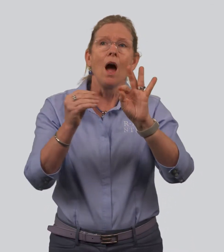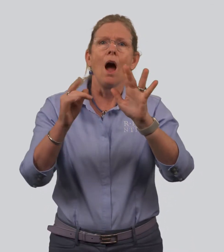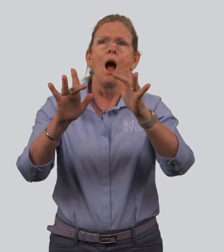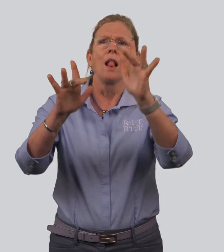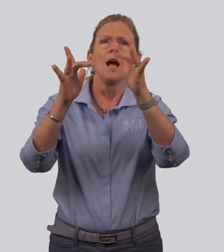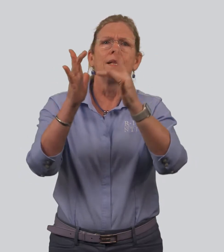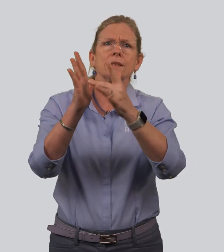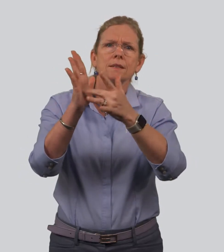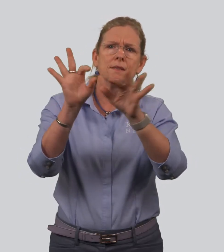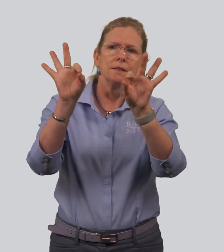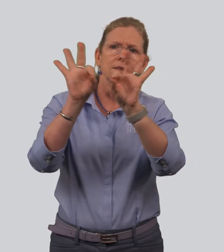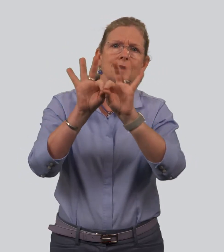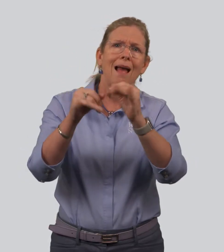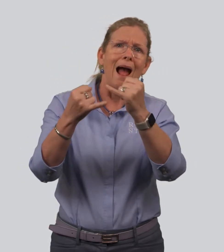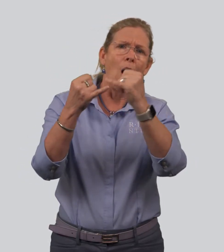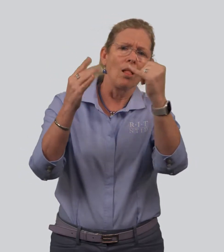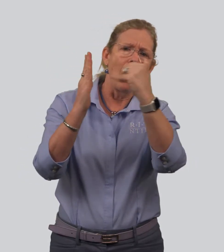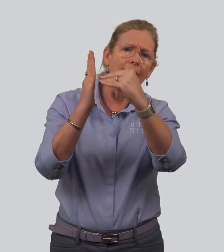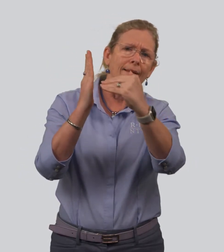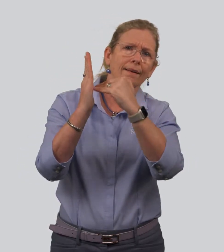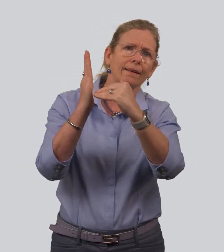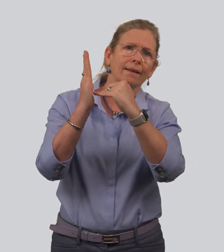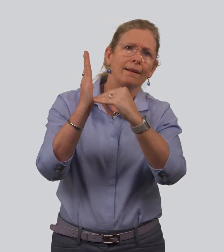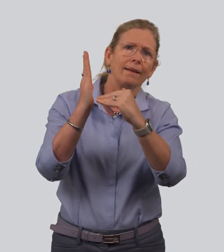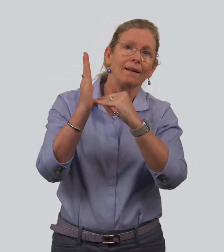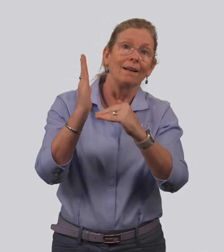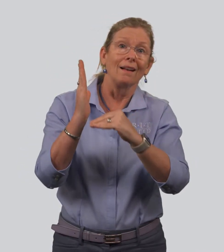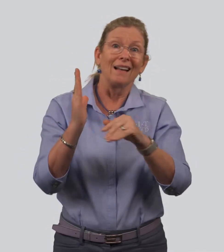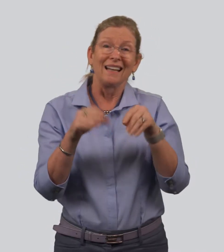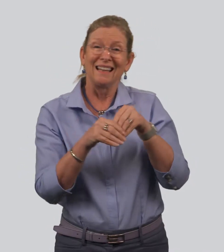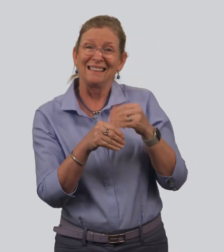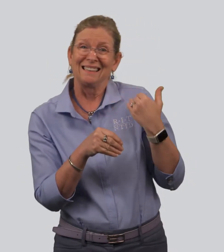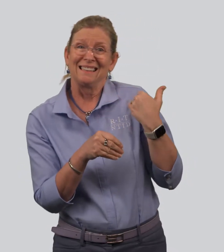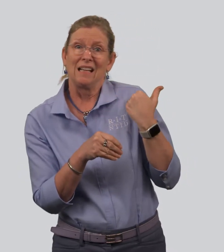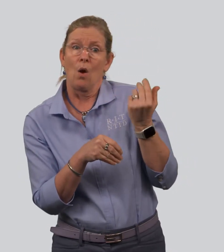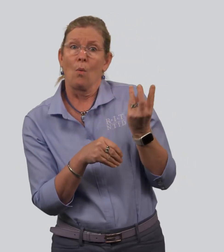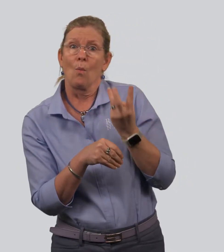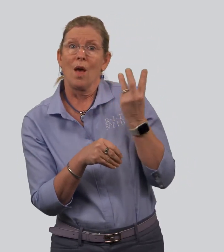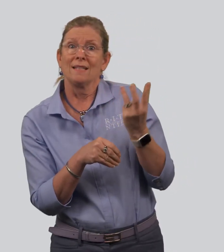Let me reiterate some of the highlights outlined in Wednesday’s announcement.